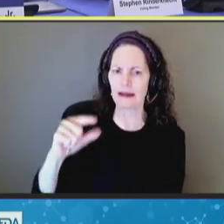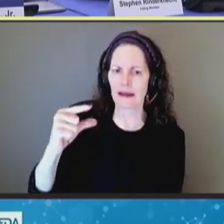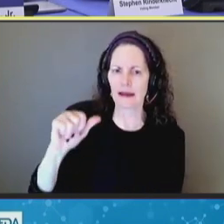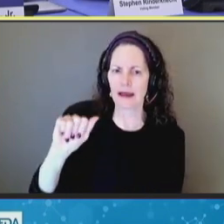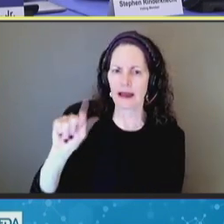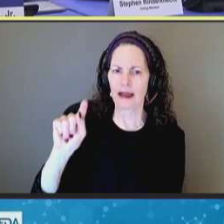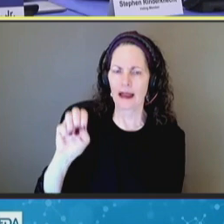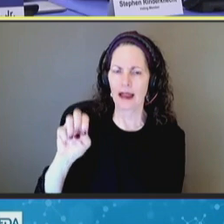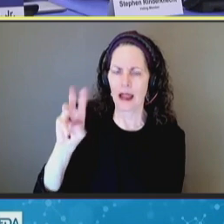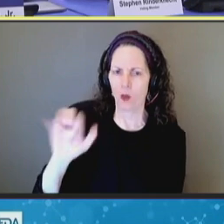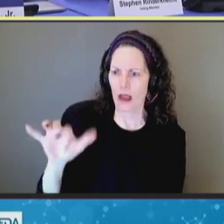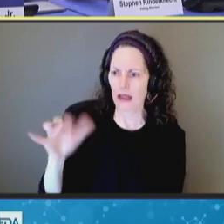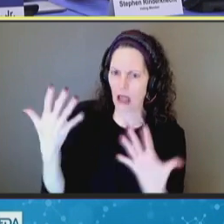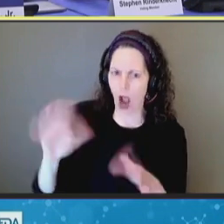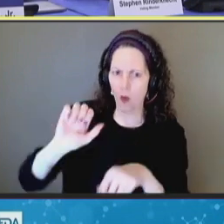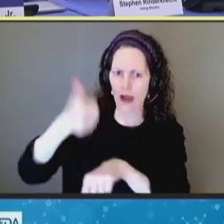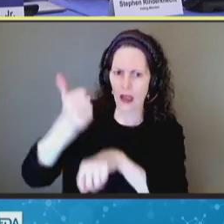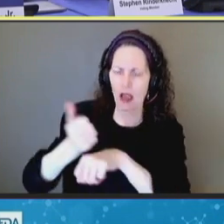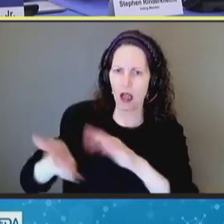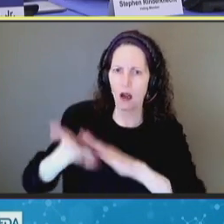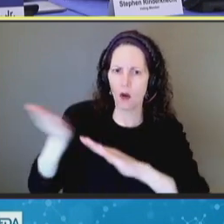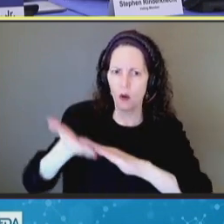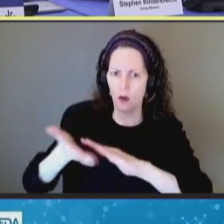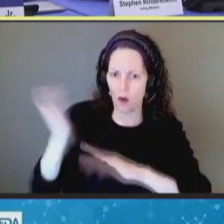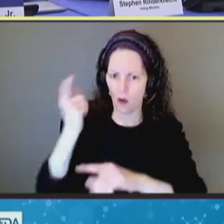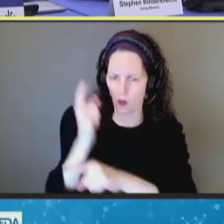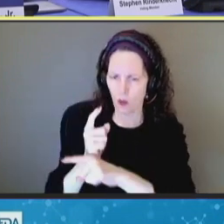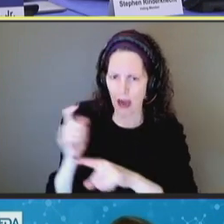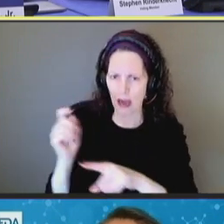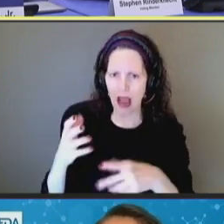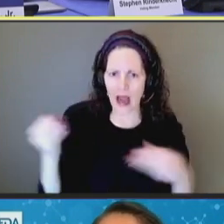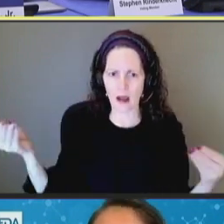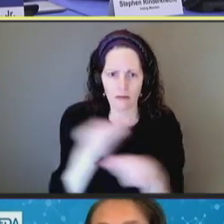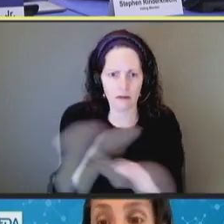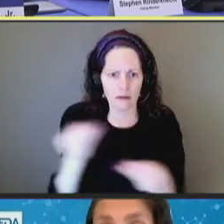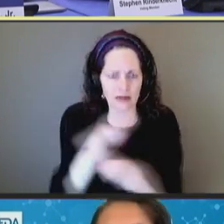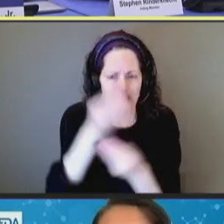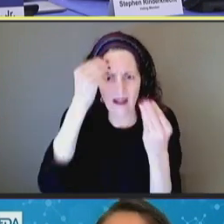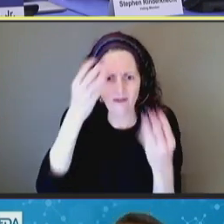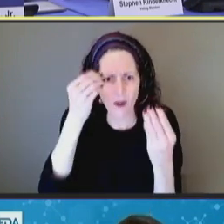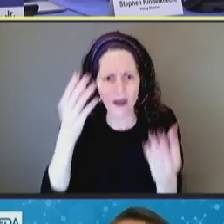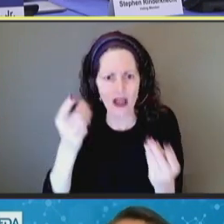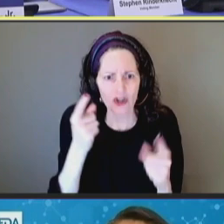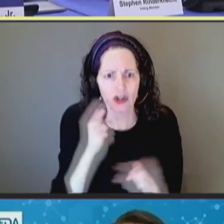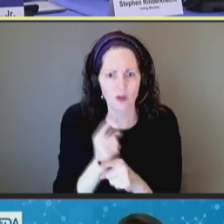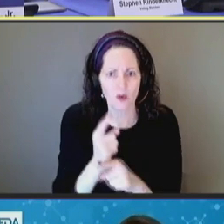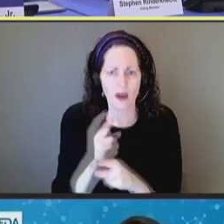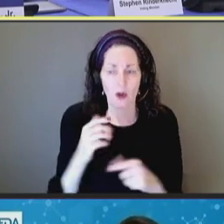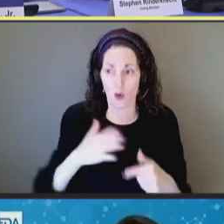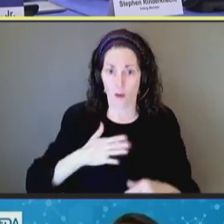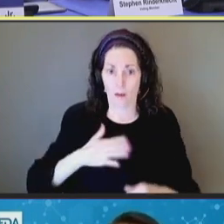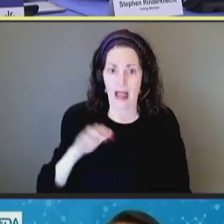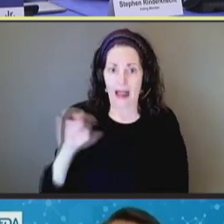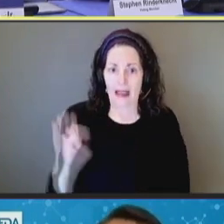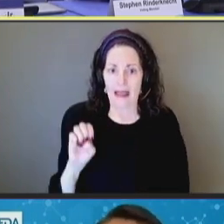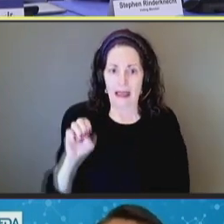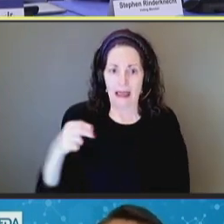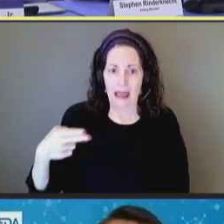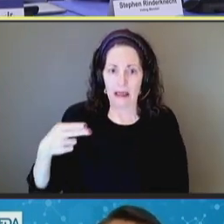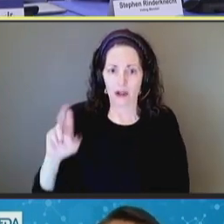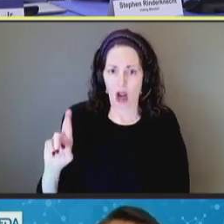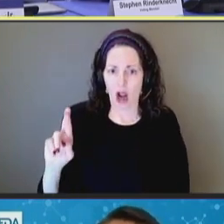a data exchange between IISs in the different jurisdictions. My EHR provides a data exchange